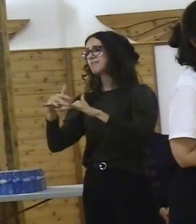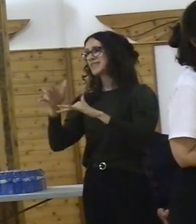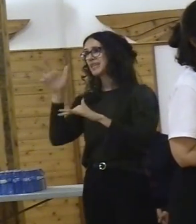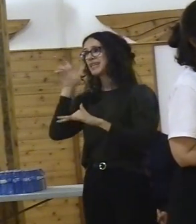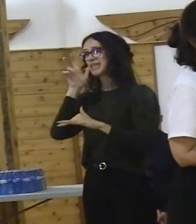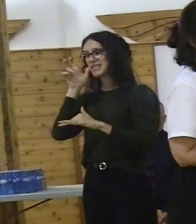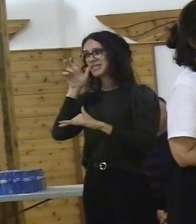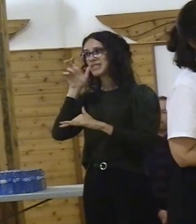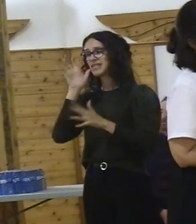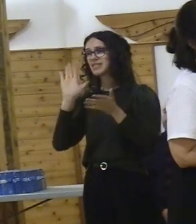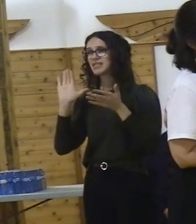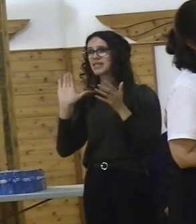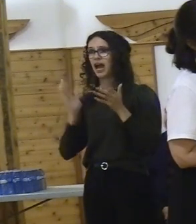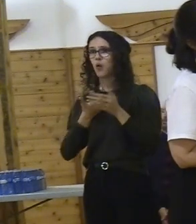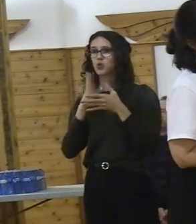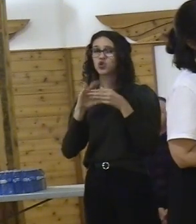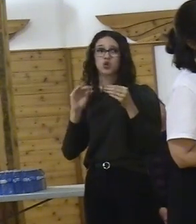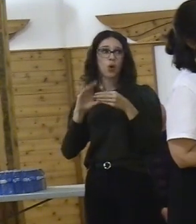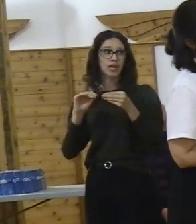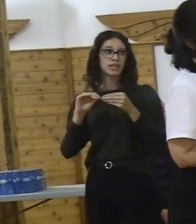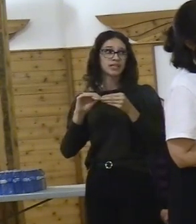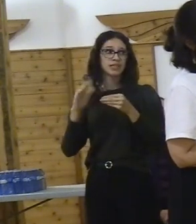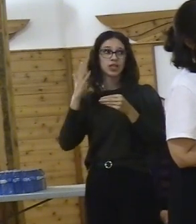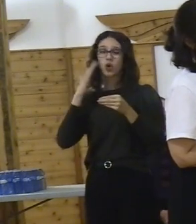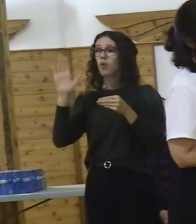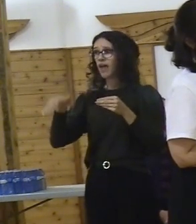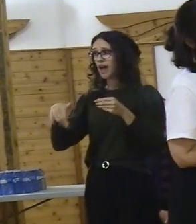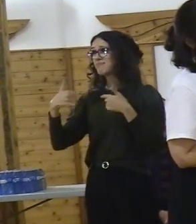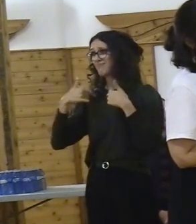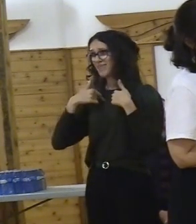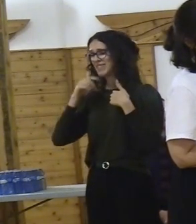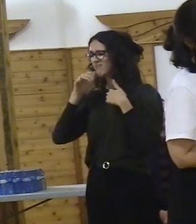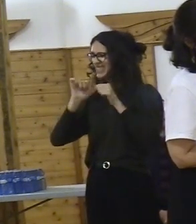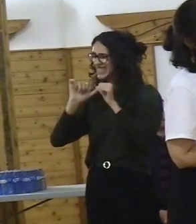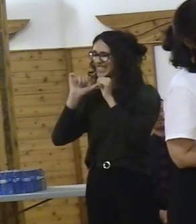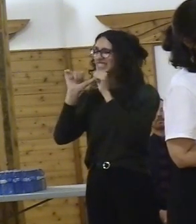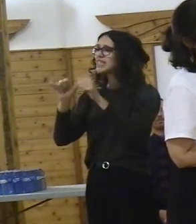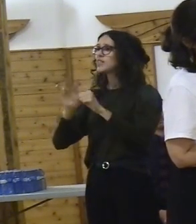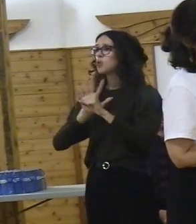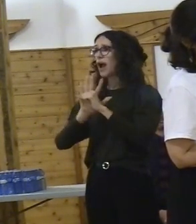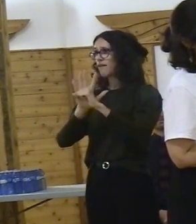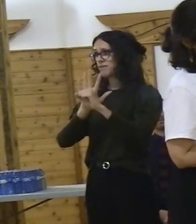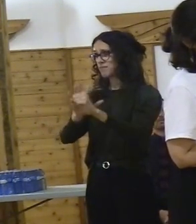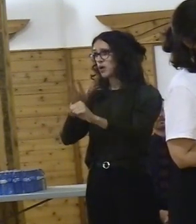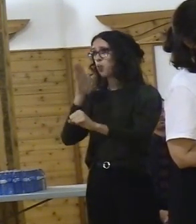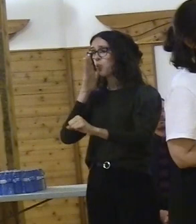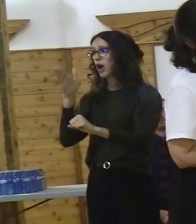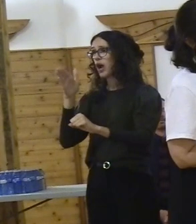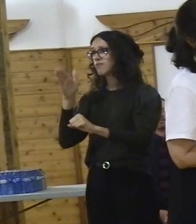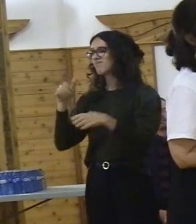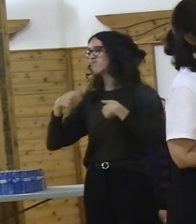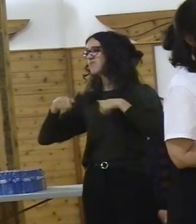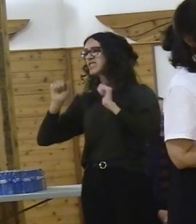And I'm going to keep advocating and I'm going to go big if I have to dig.